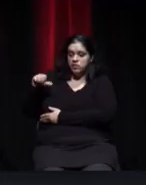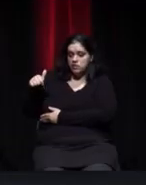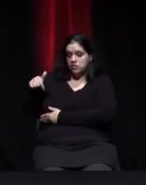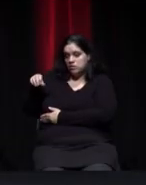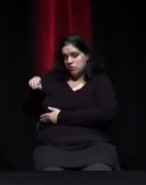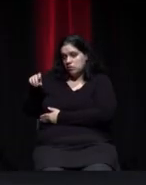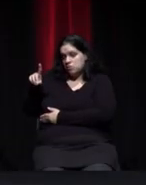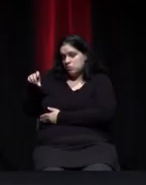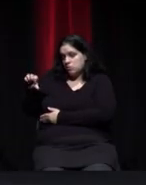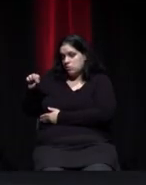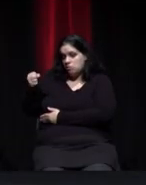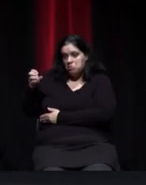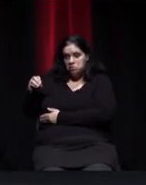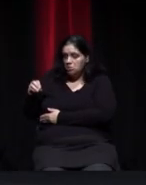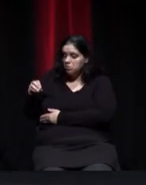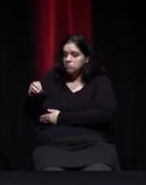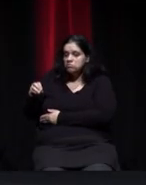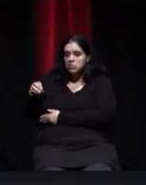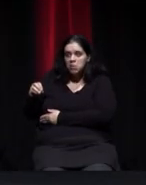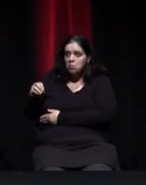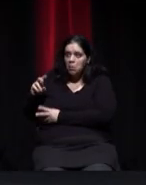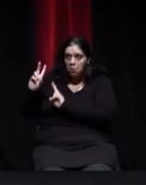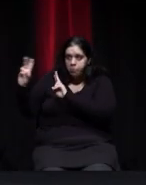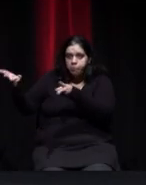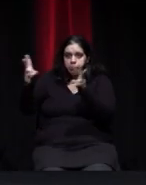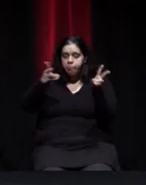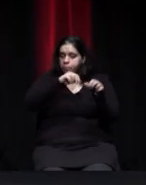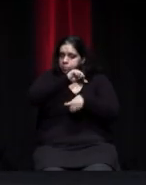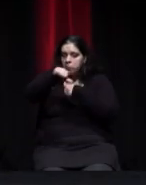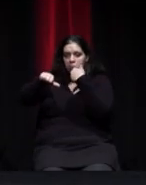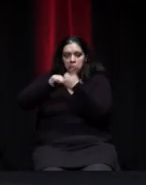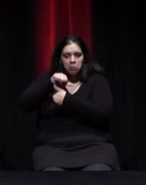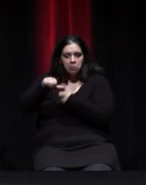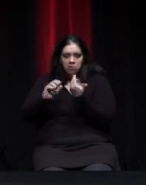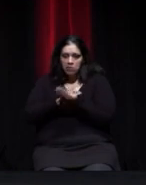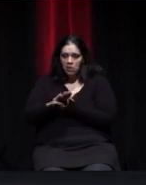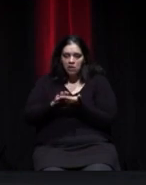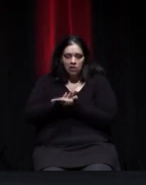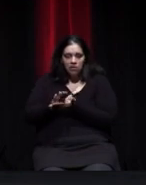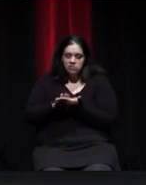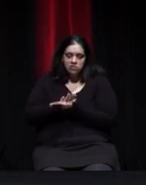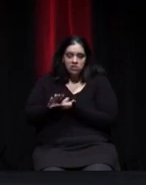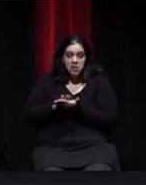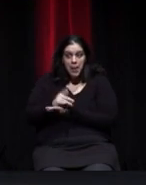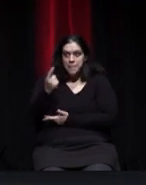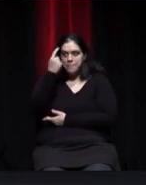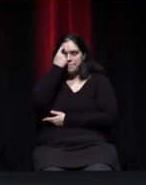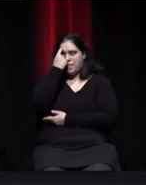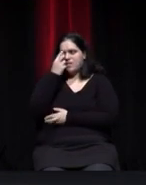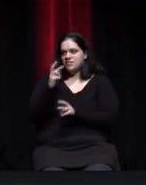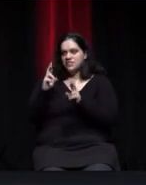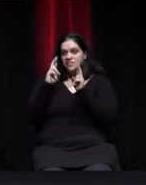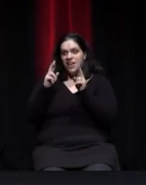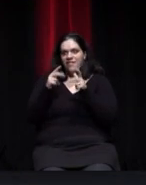Nothing was done about it. We expected an expansion in the number of newspapers,